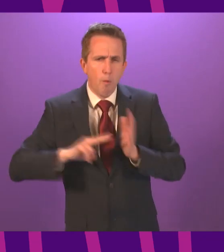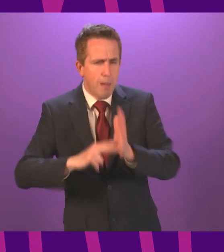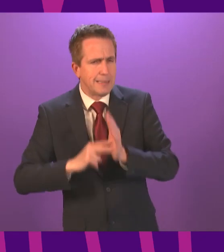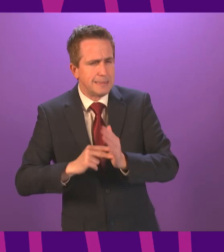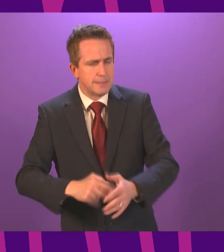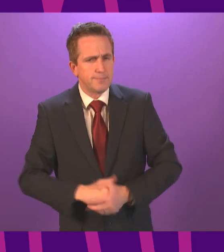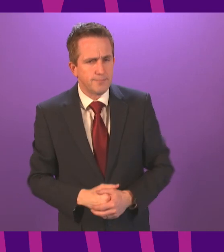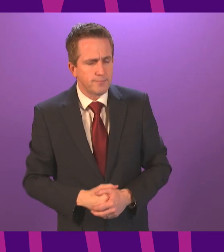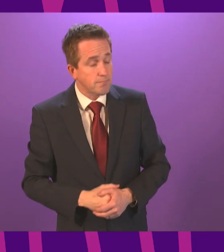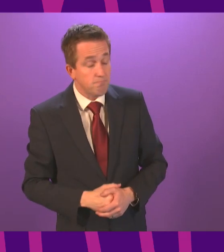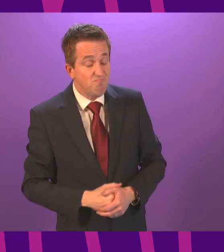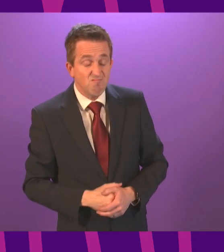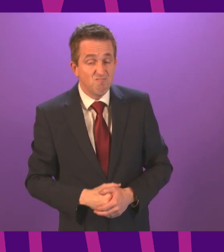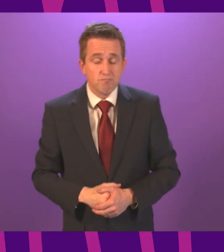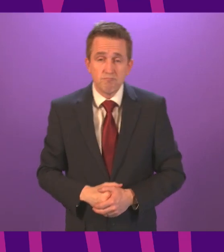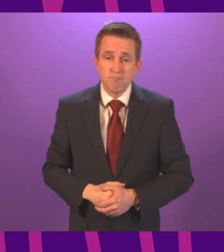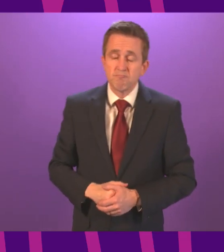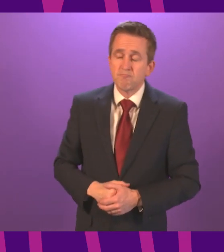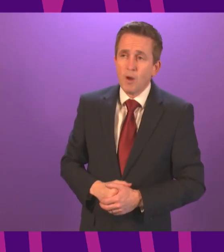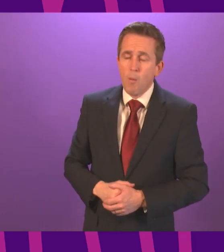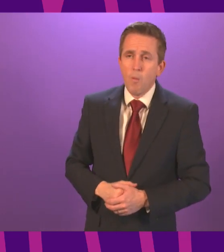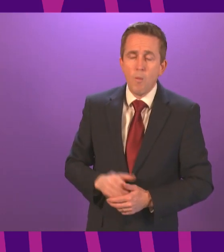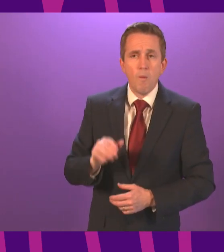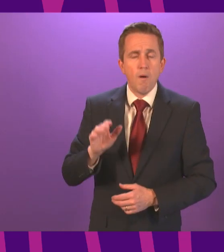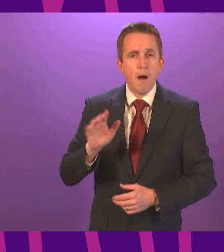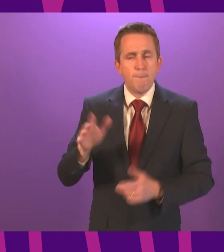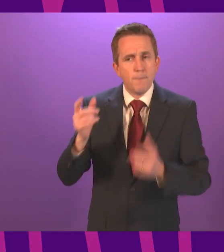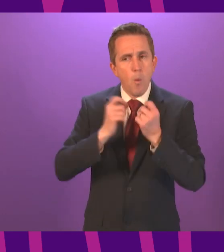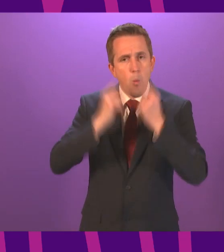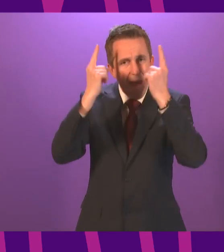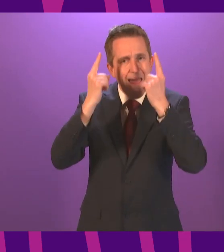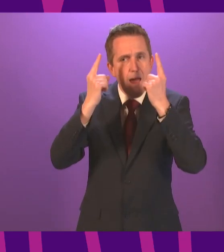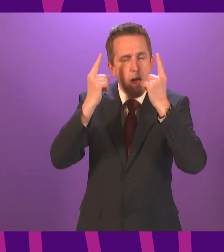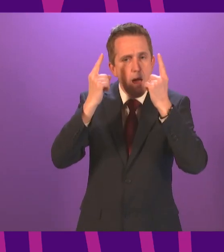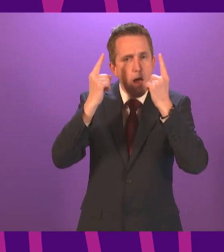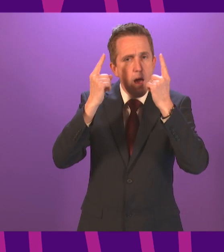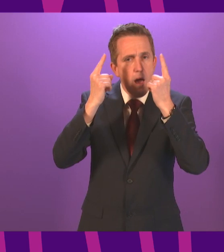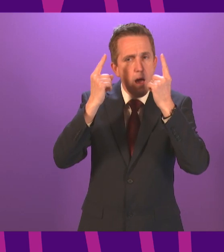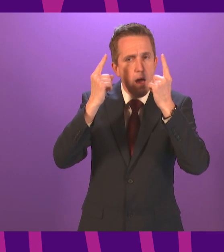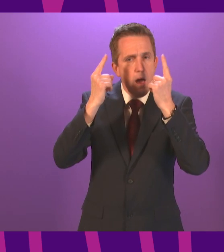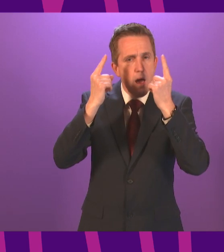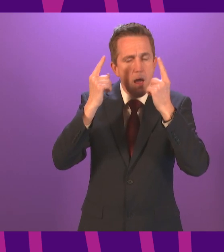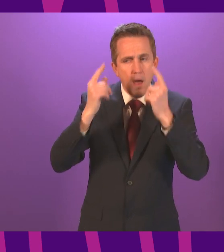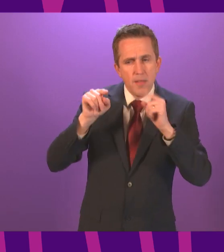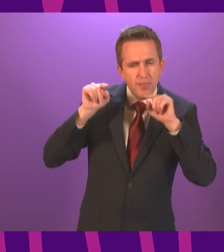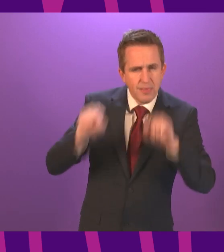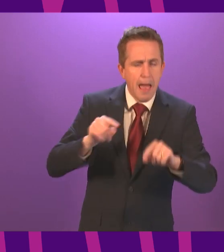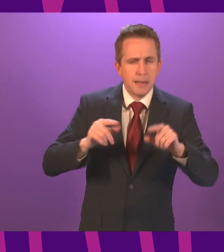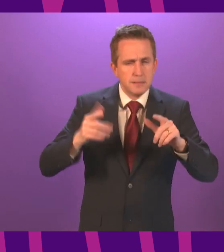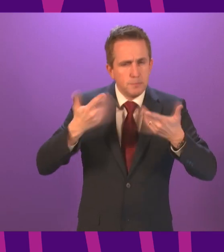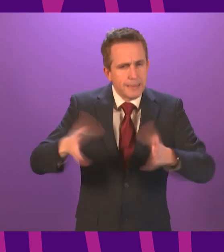I understand that that figure has been discussed—in what detail, I am not yet sure—by the scientific